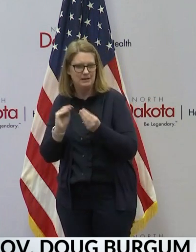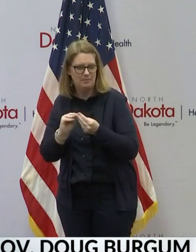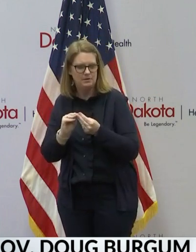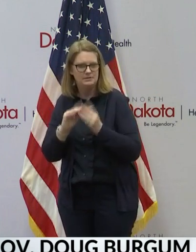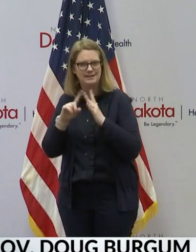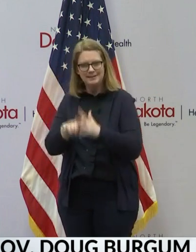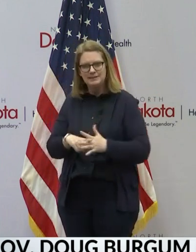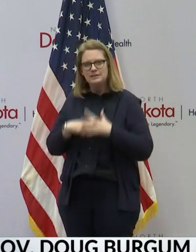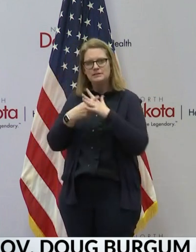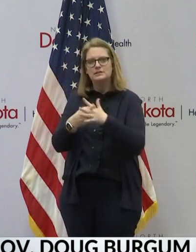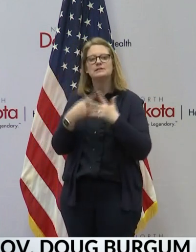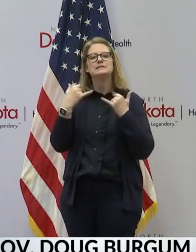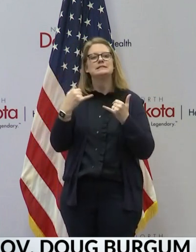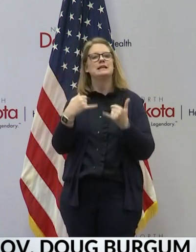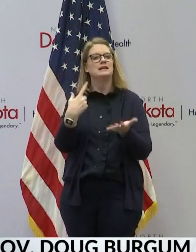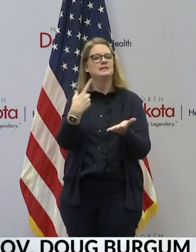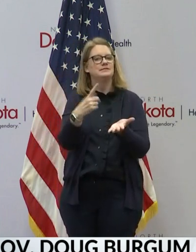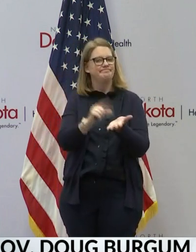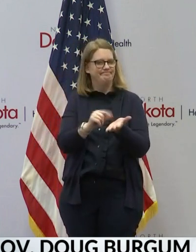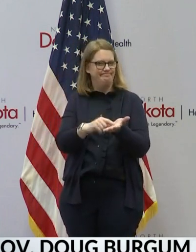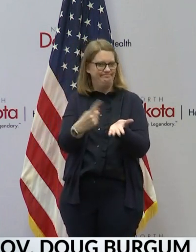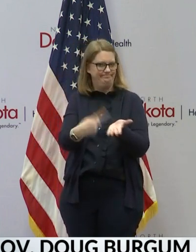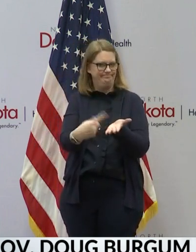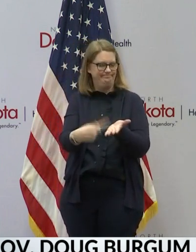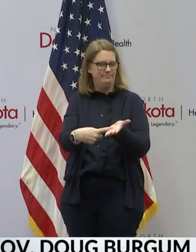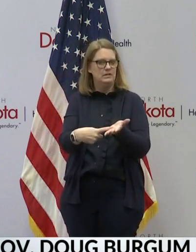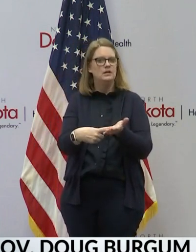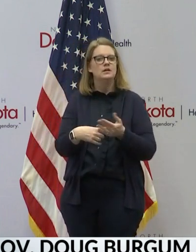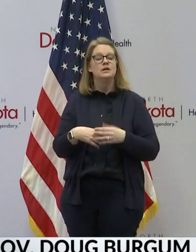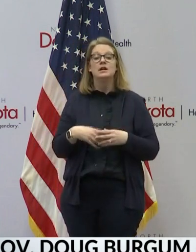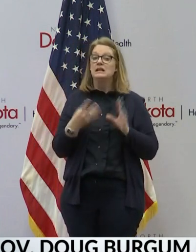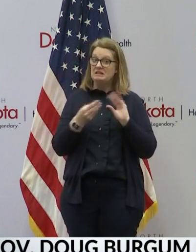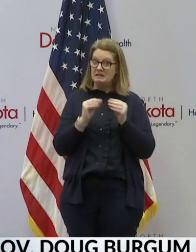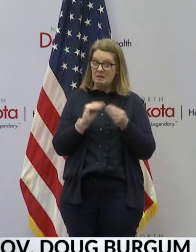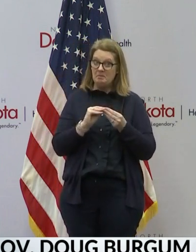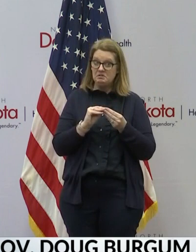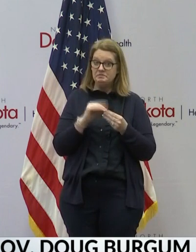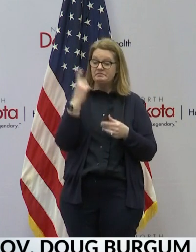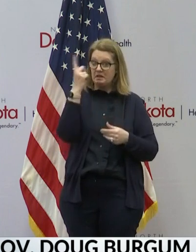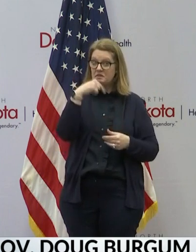IT'S BEEN 11 DAYS SINCE WE BEGAN NORTH DAKOTA SMART RESTART AND WE CAN REPORT NUMBERS FROM